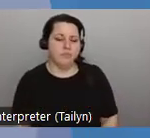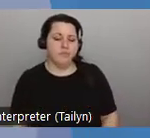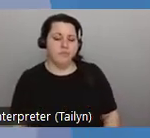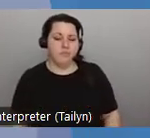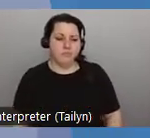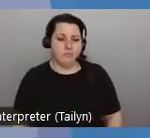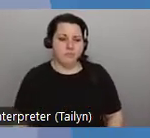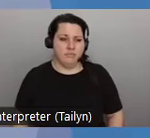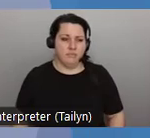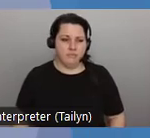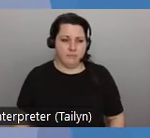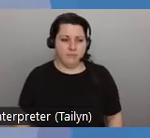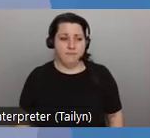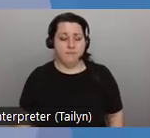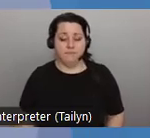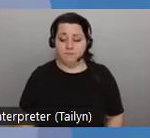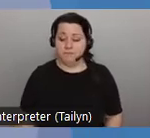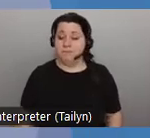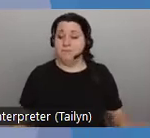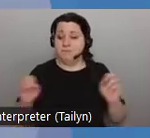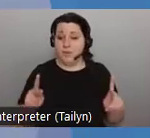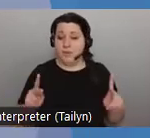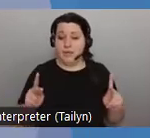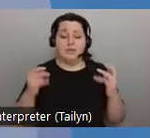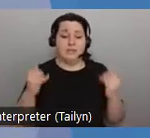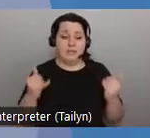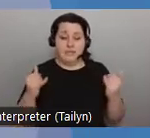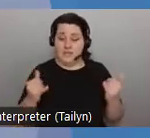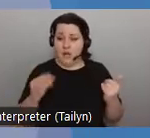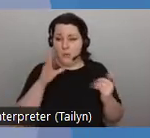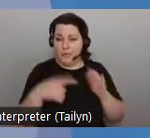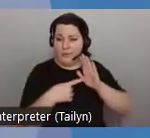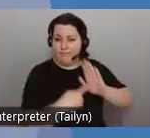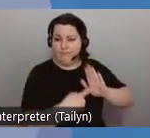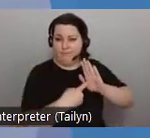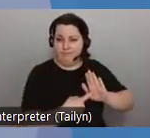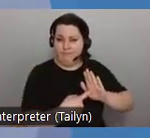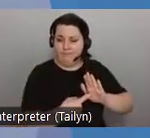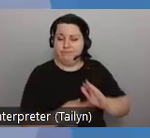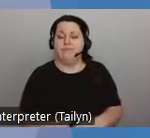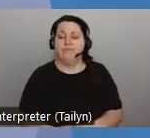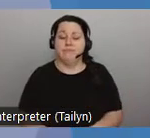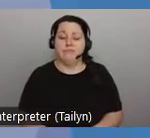Alright. So,